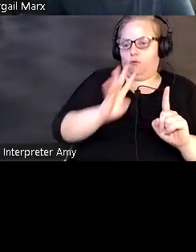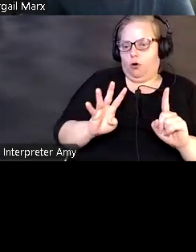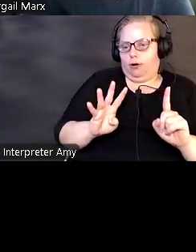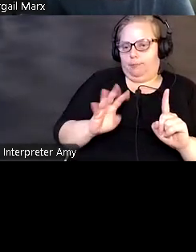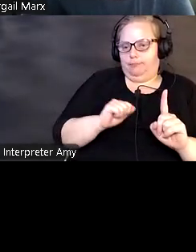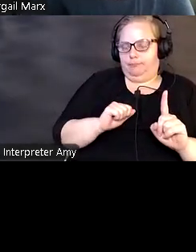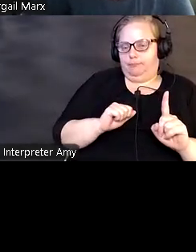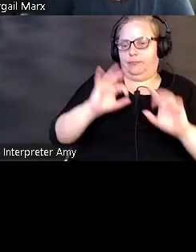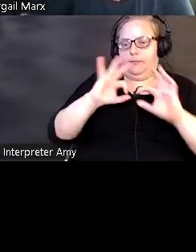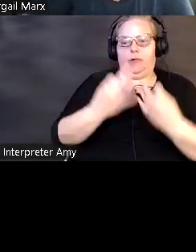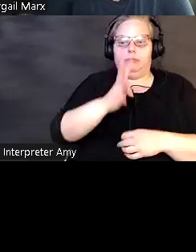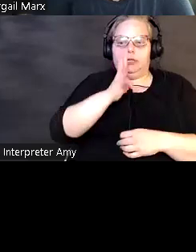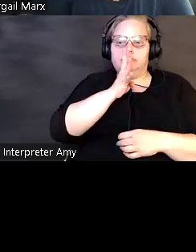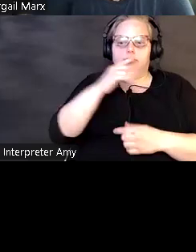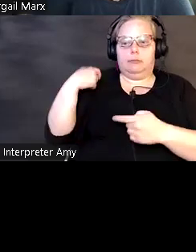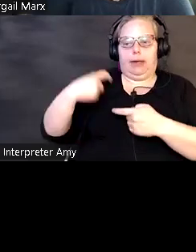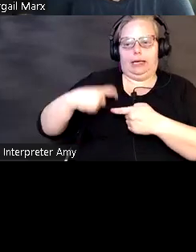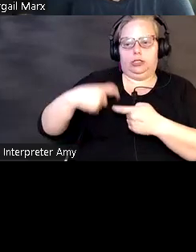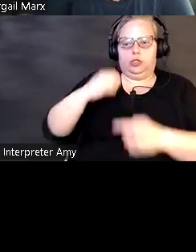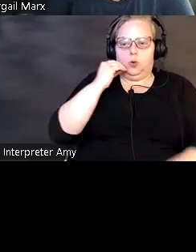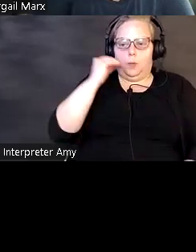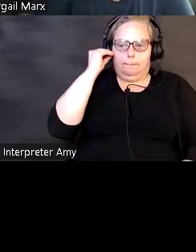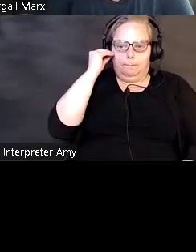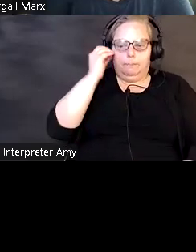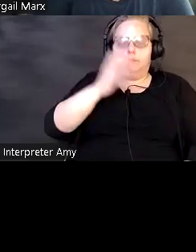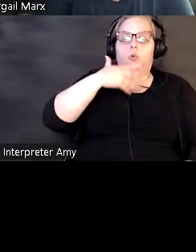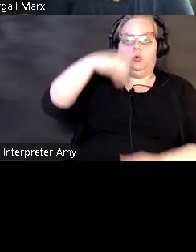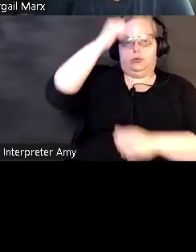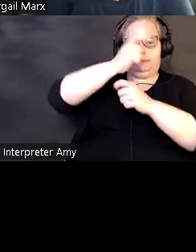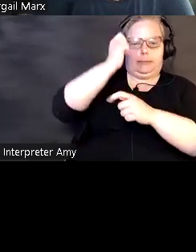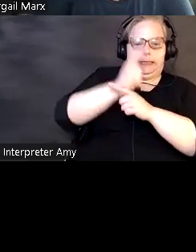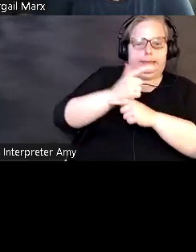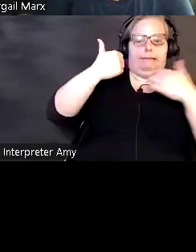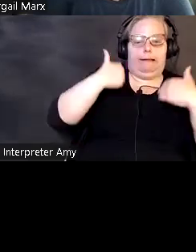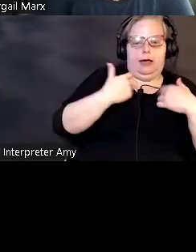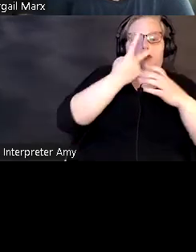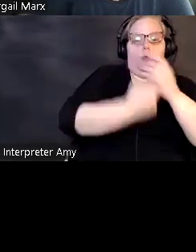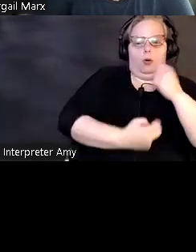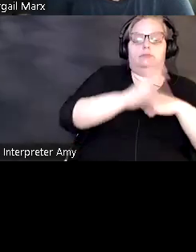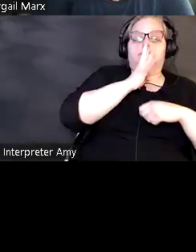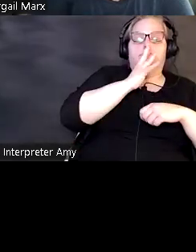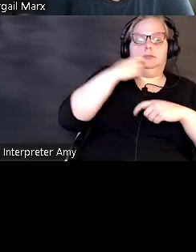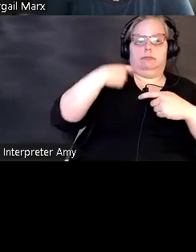Family speaks Spanish in the home, has older siblings that speak both Spanish and English.